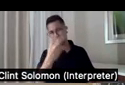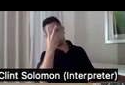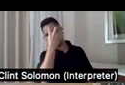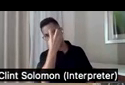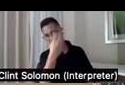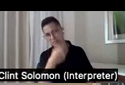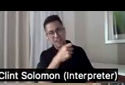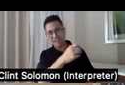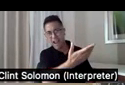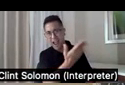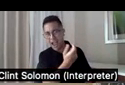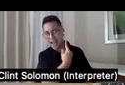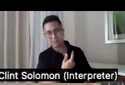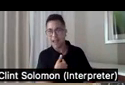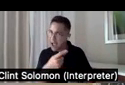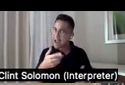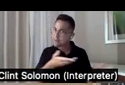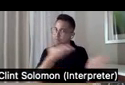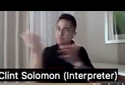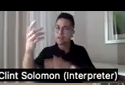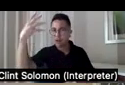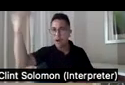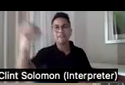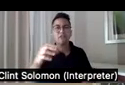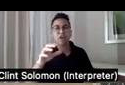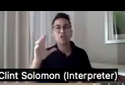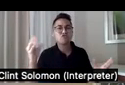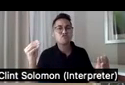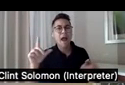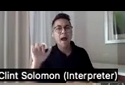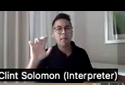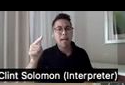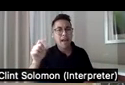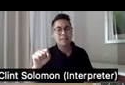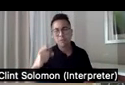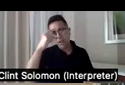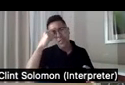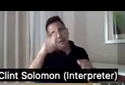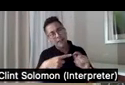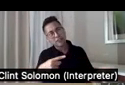take her out for crab legs but when i think about it she finds it enormously funny that i'll crack